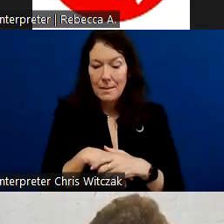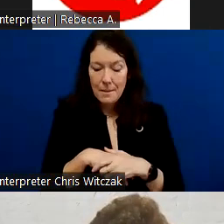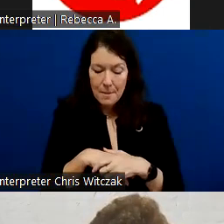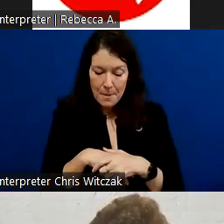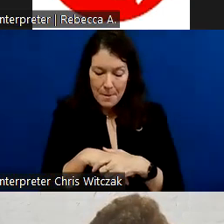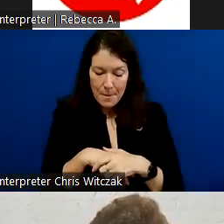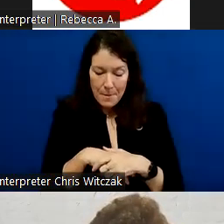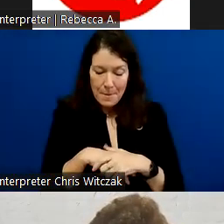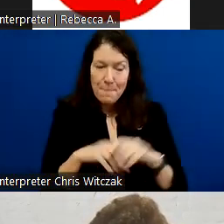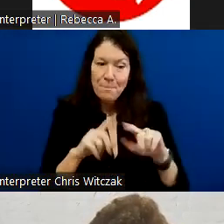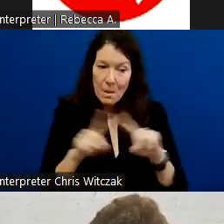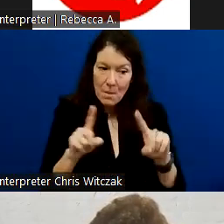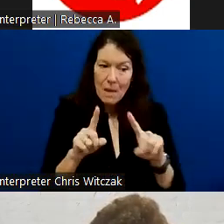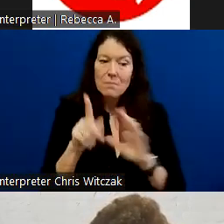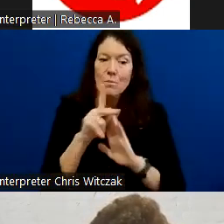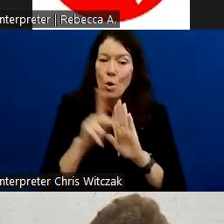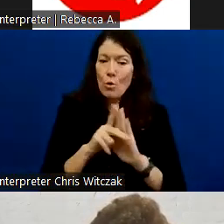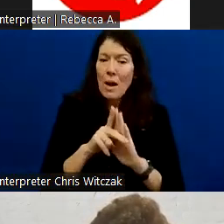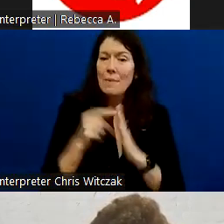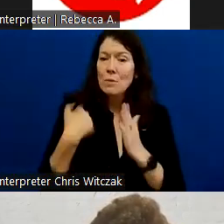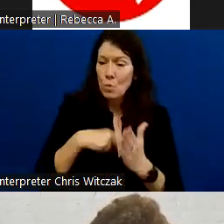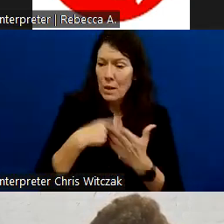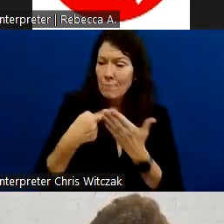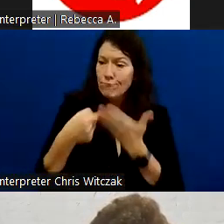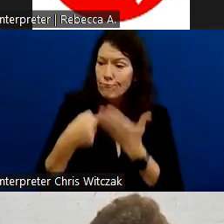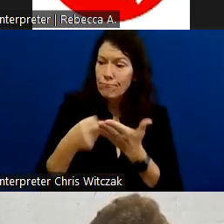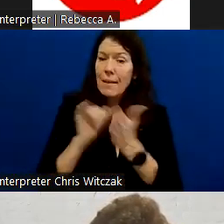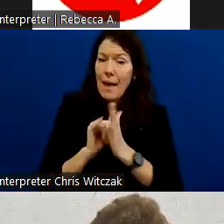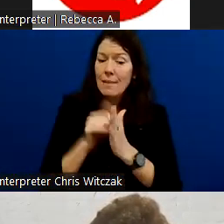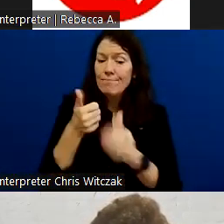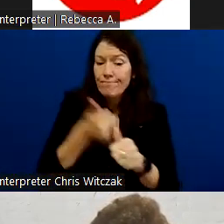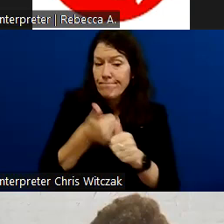that have shared with us that they're having the greatest success are programs that are